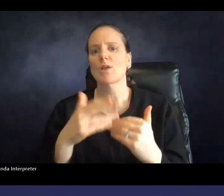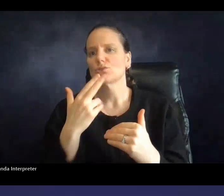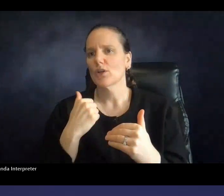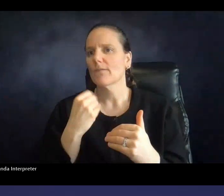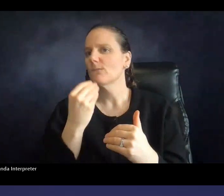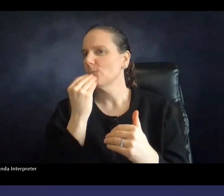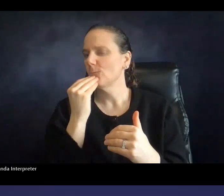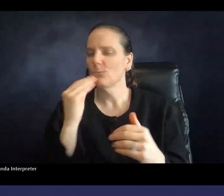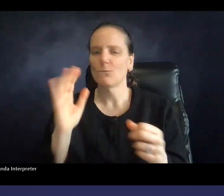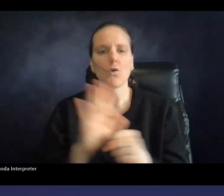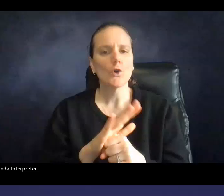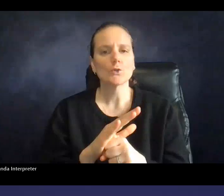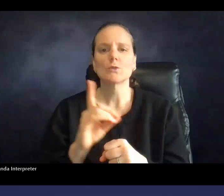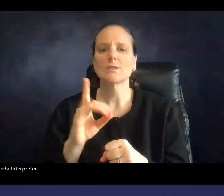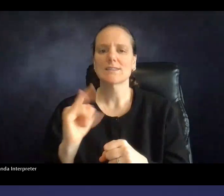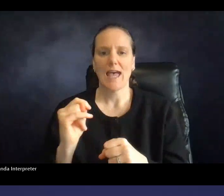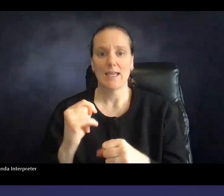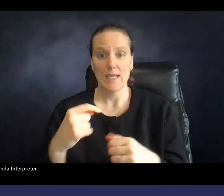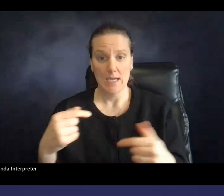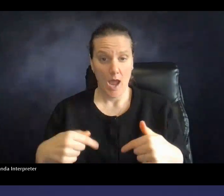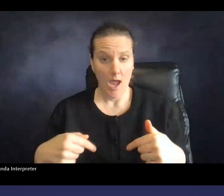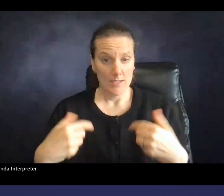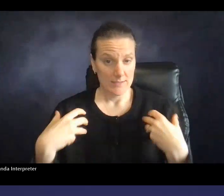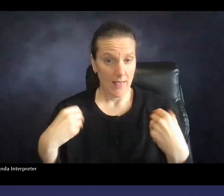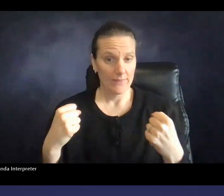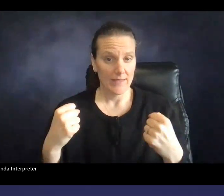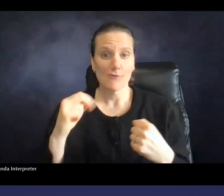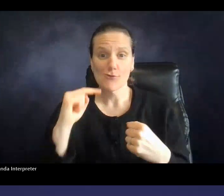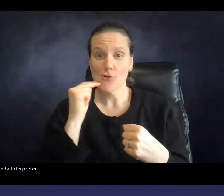that your gut is healthy and making sure that your nervous system is, is calm.